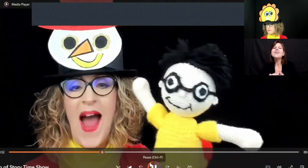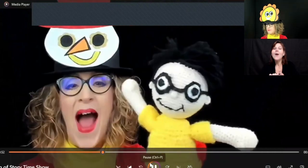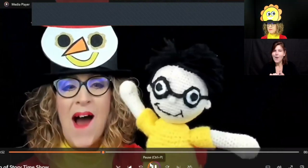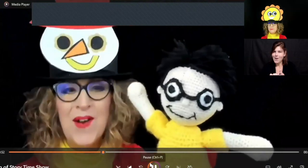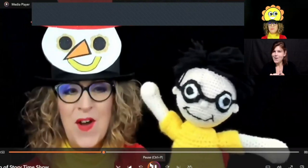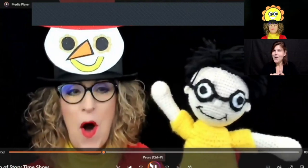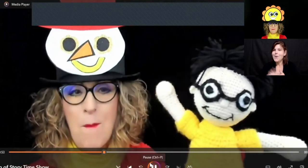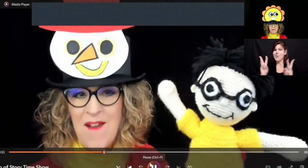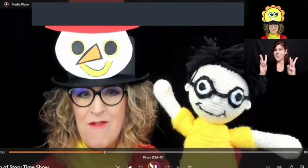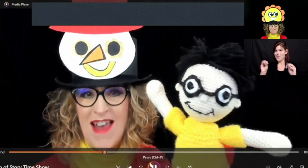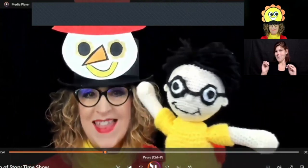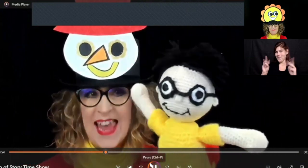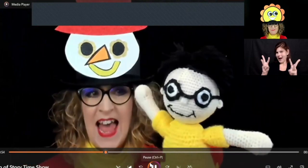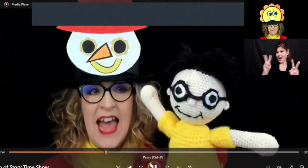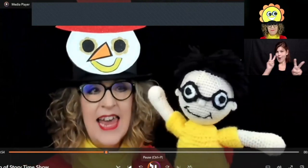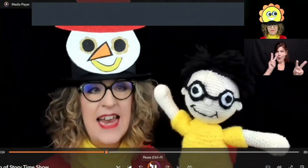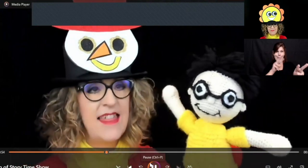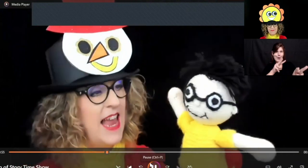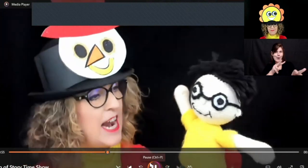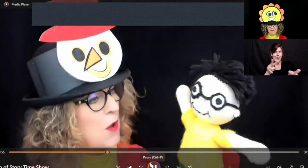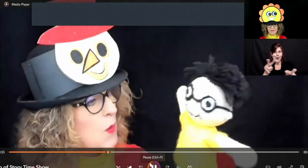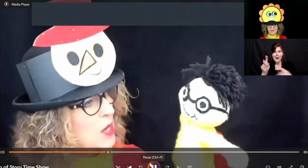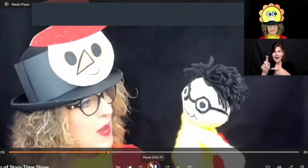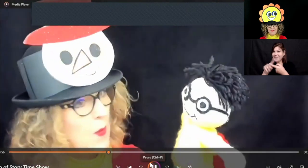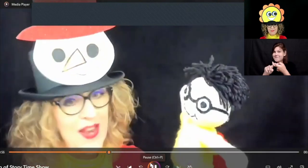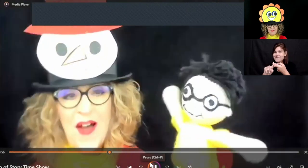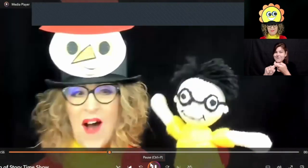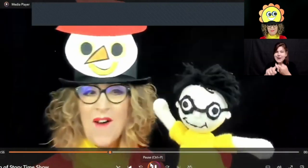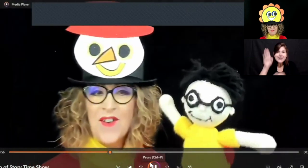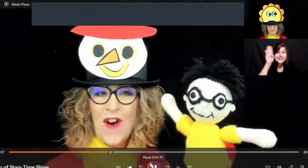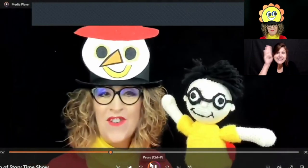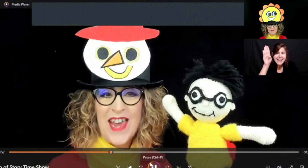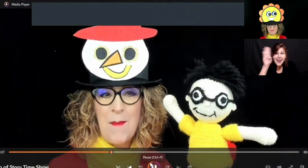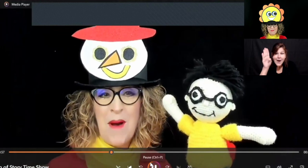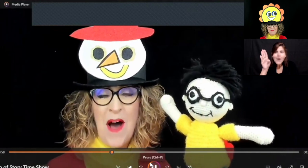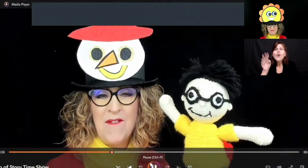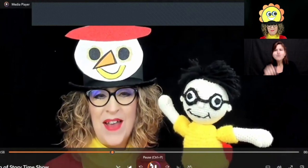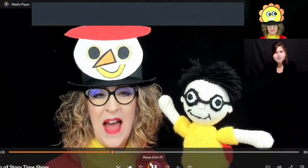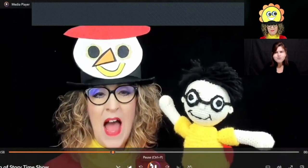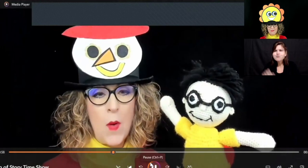Wow! Look at all my friends here. Can I say hello, Gwynnie-Gwyn-Gwyn? Of course you can, Marvin.